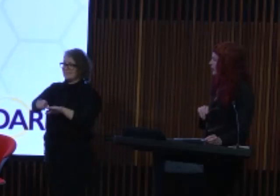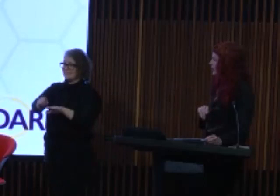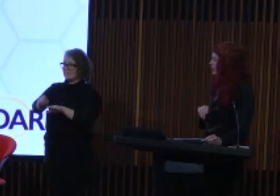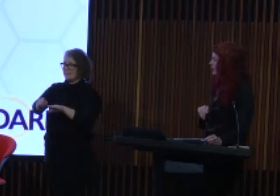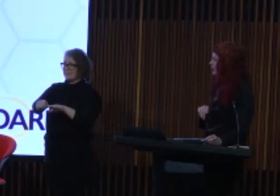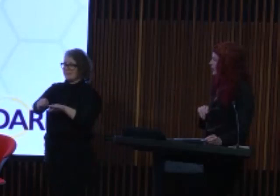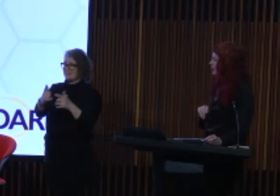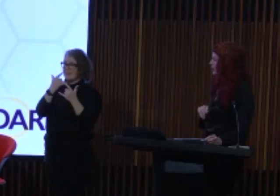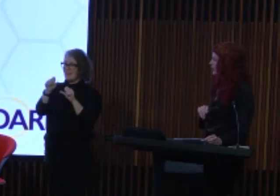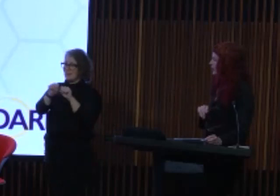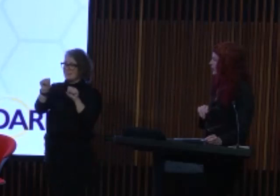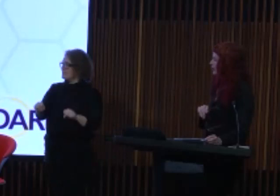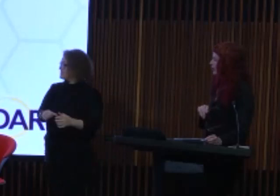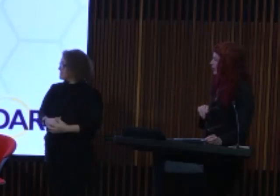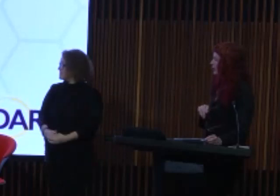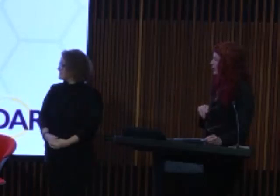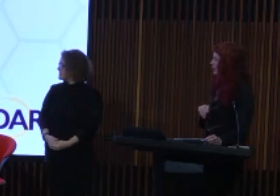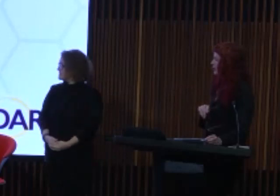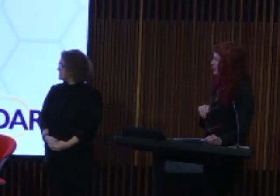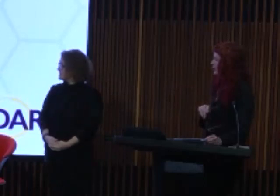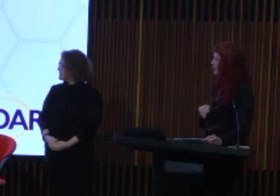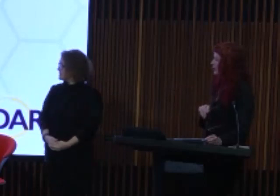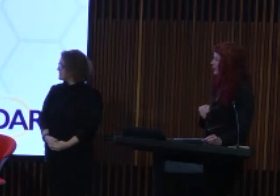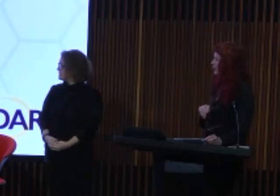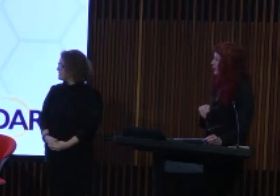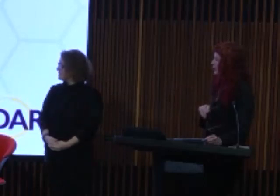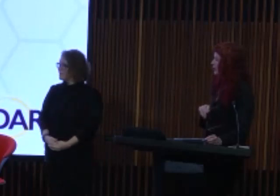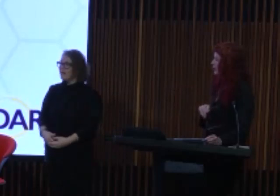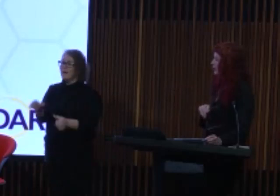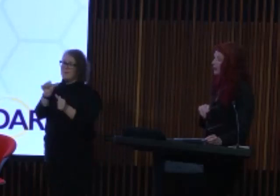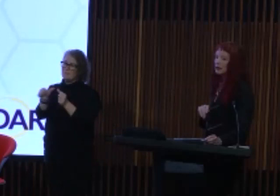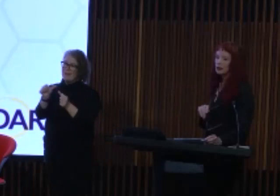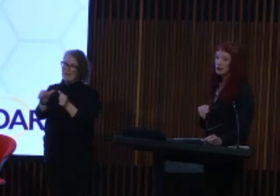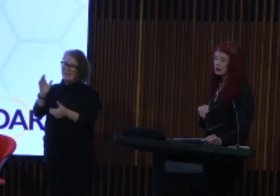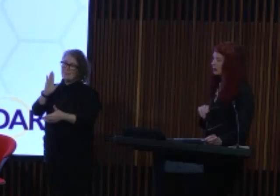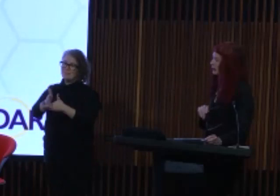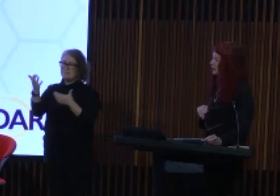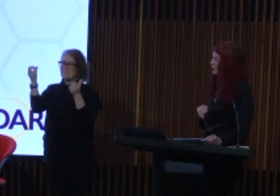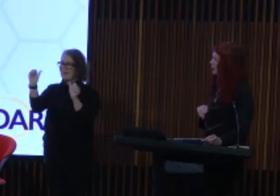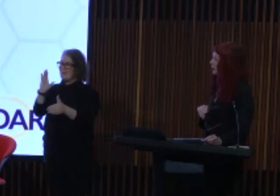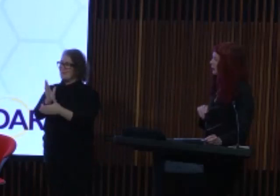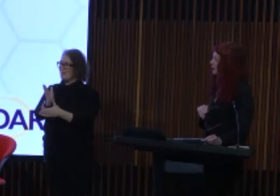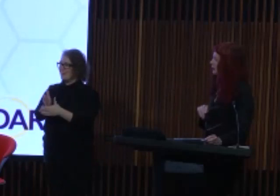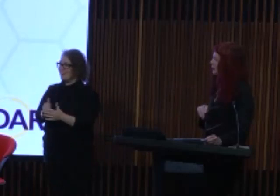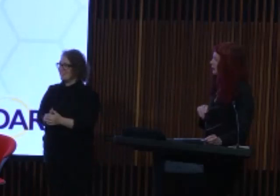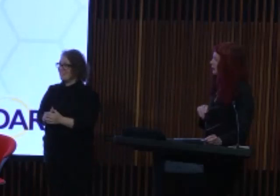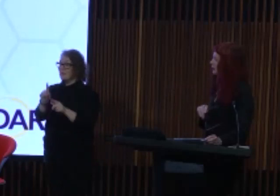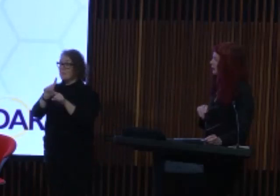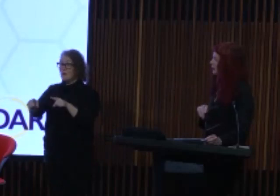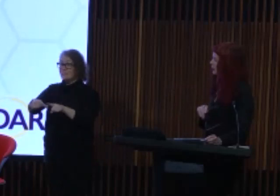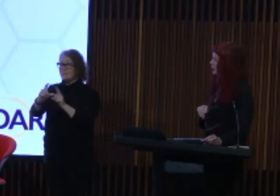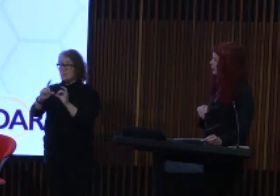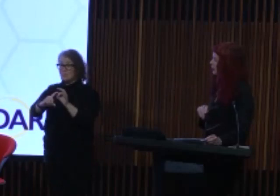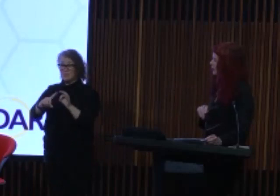you, David? So the most difficult question we had was.